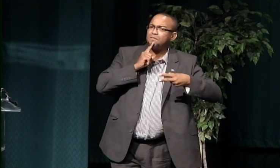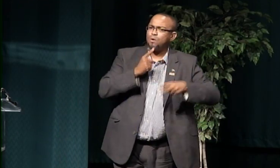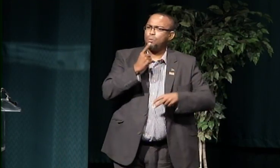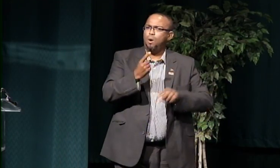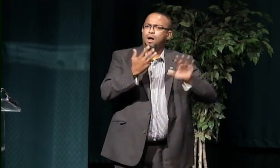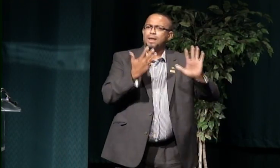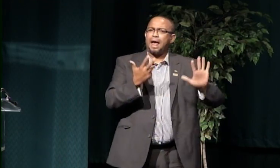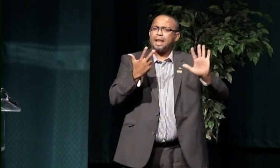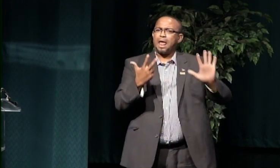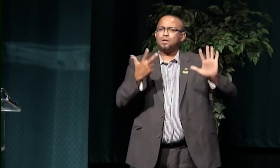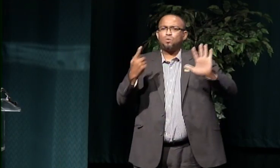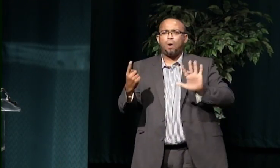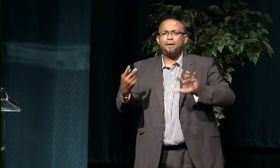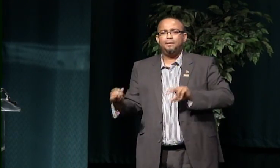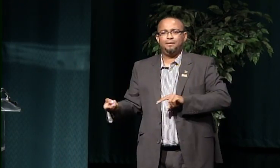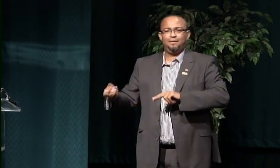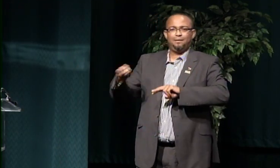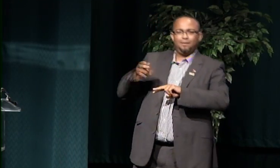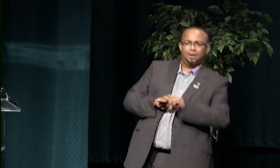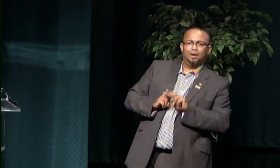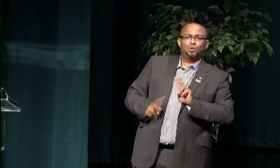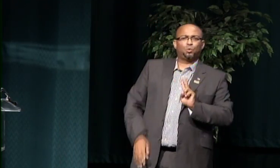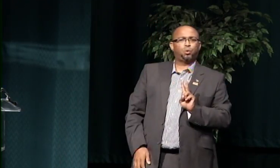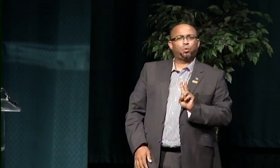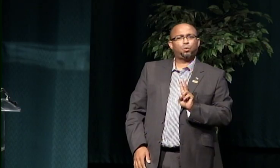Then in 1981,